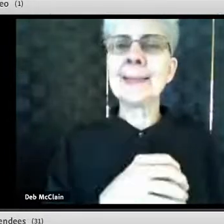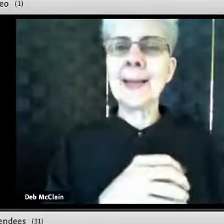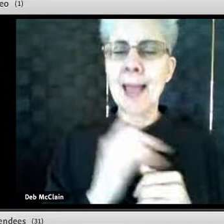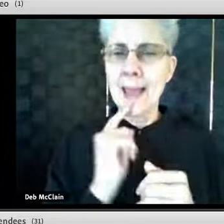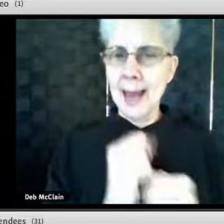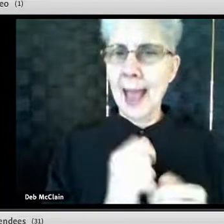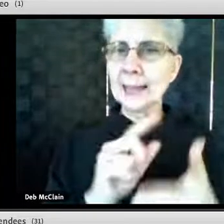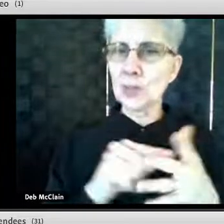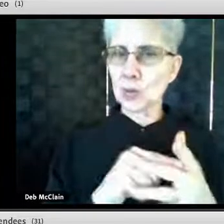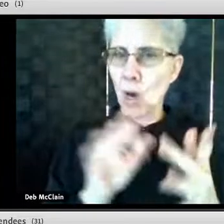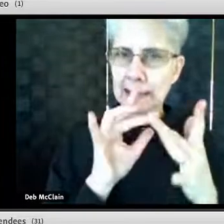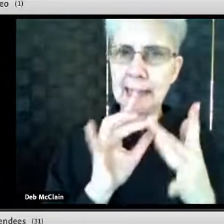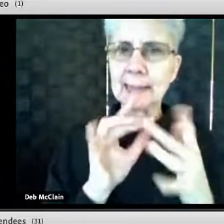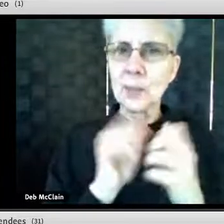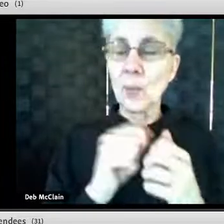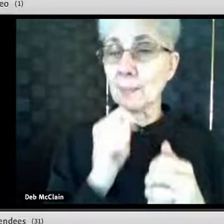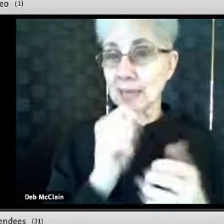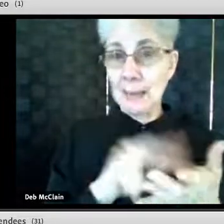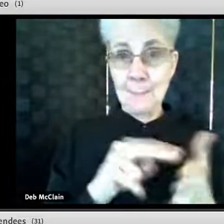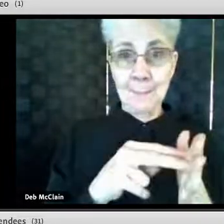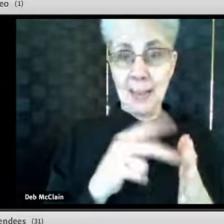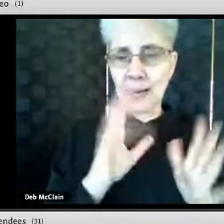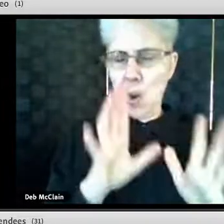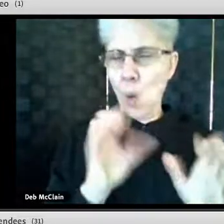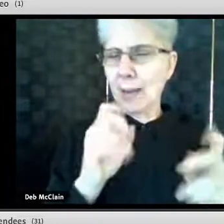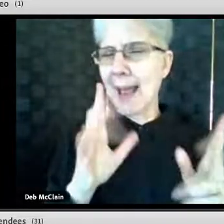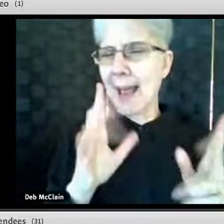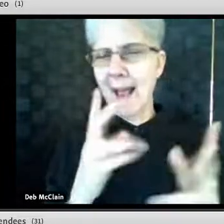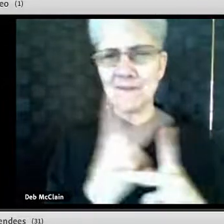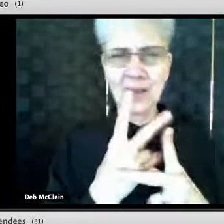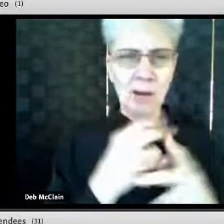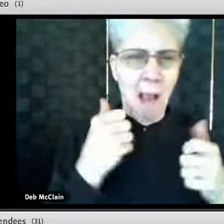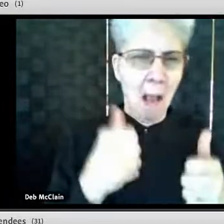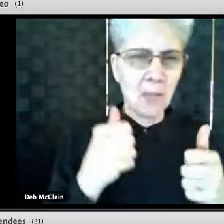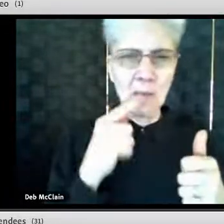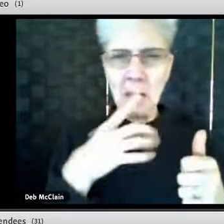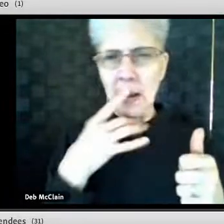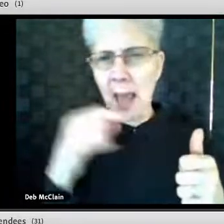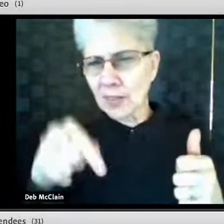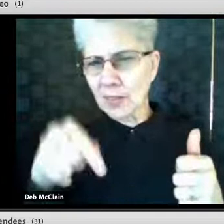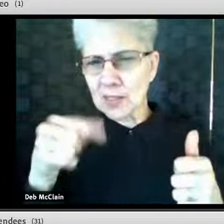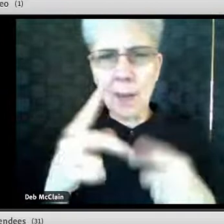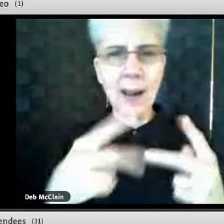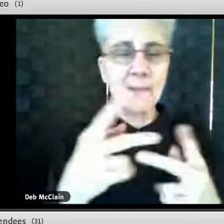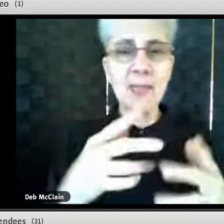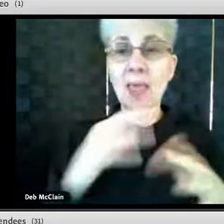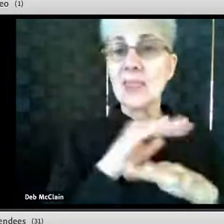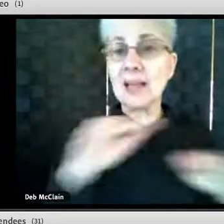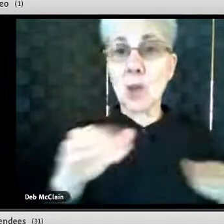and I can really start to work on connecting with them. It doesn't mean, okay, that's when, okay, "I figured it out. They really like this one kind of thing,